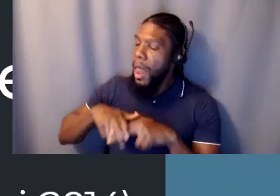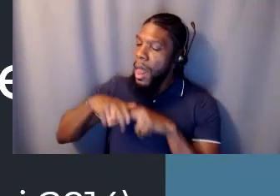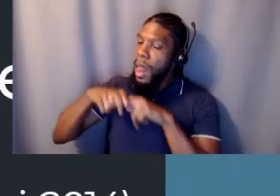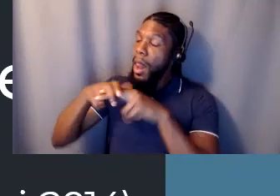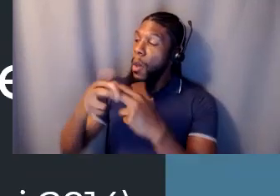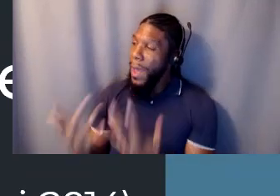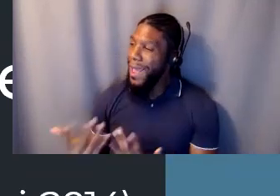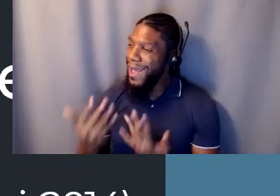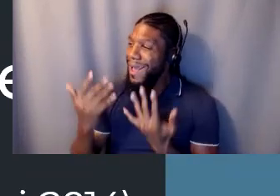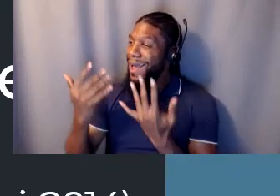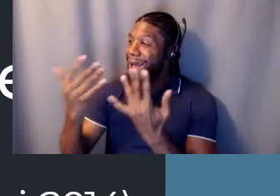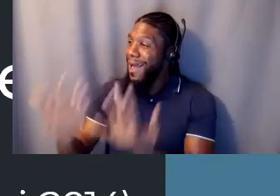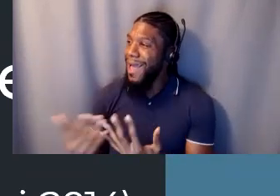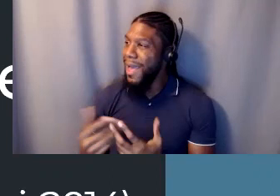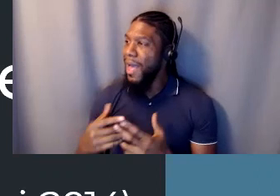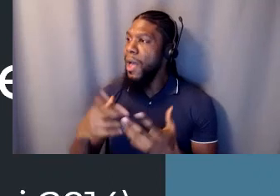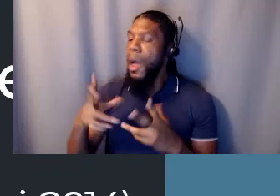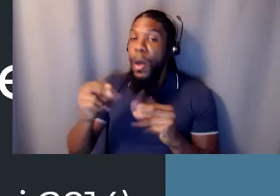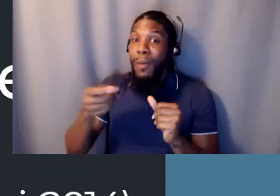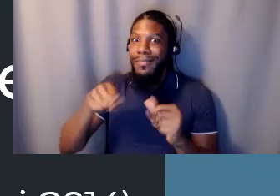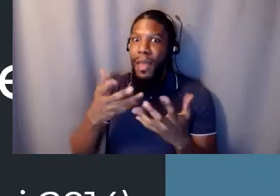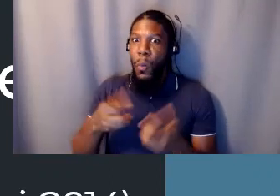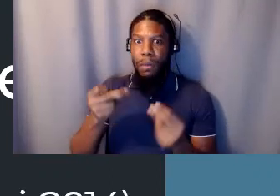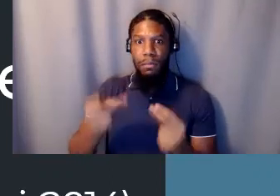They want validation, confirmation, quick information.